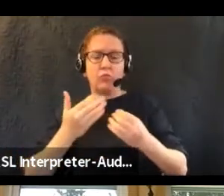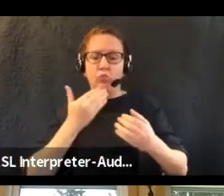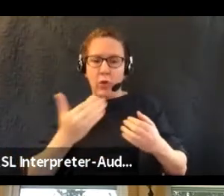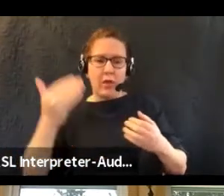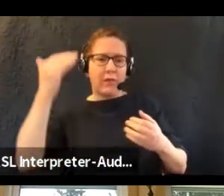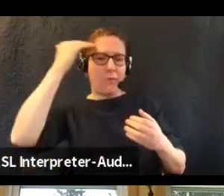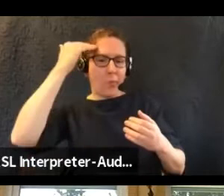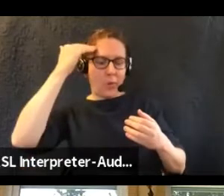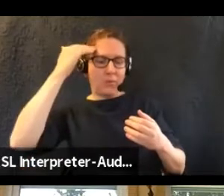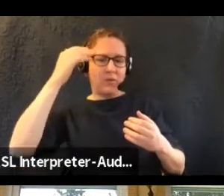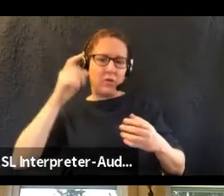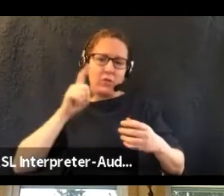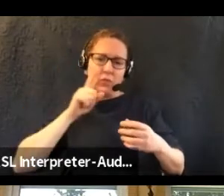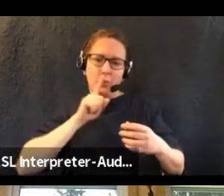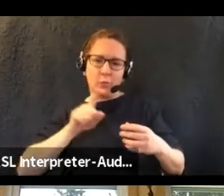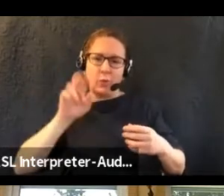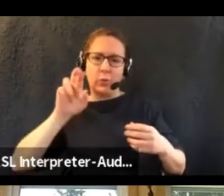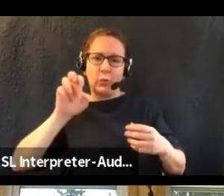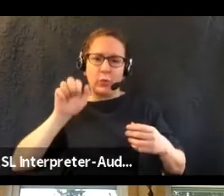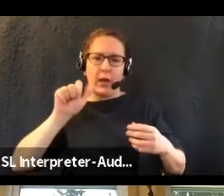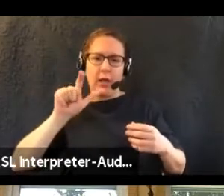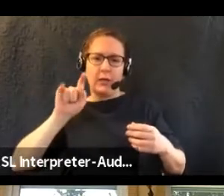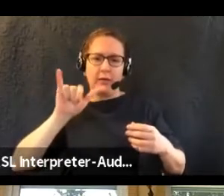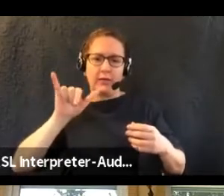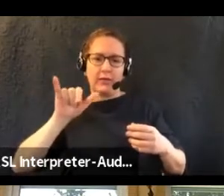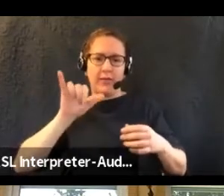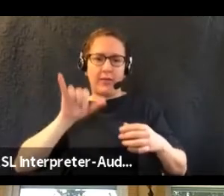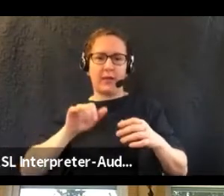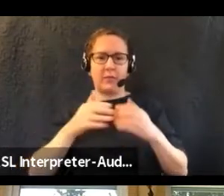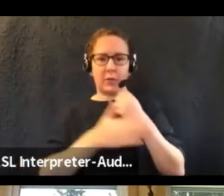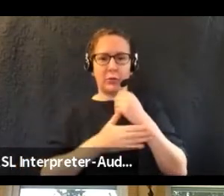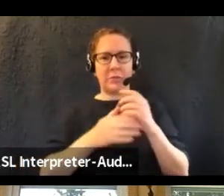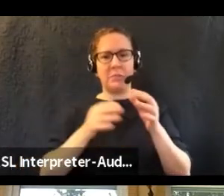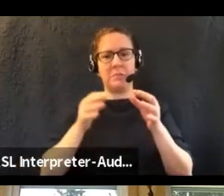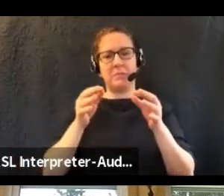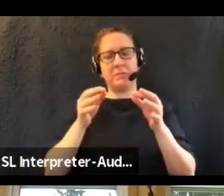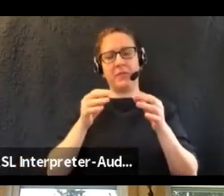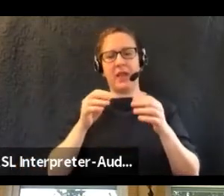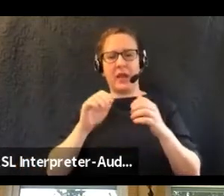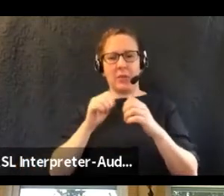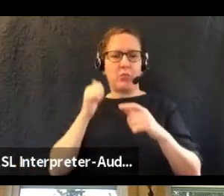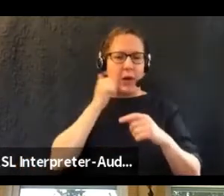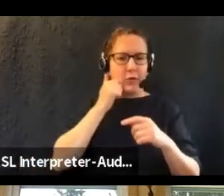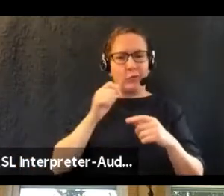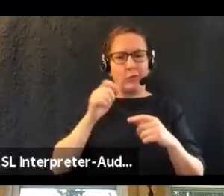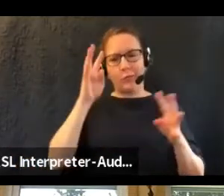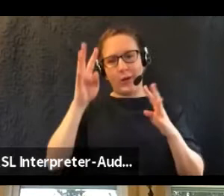country and what kind of both practical and creative solutions might exist, so the notion